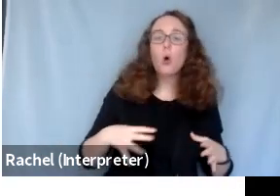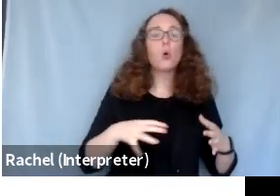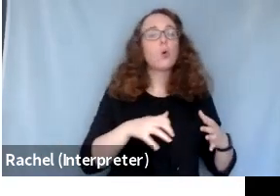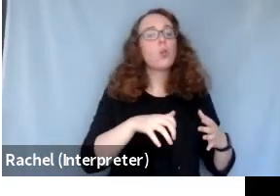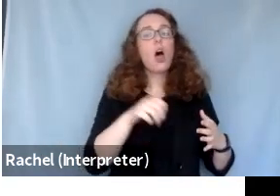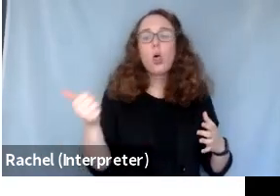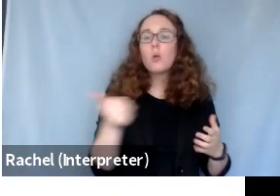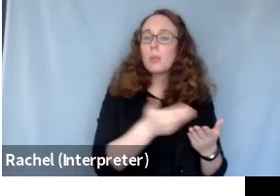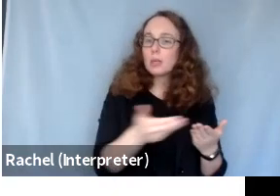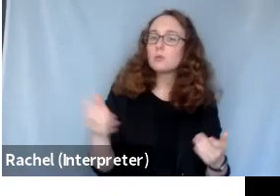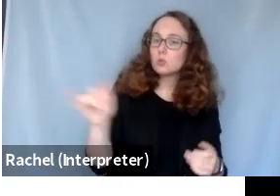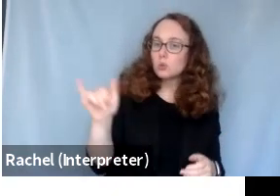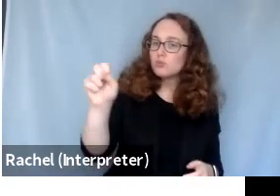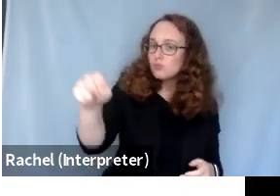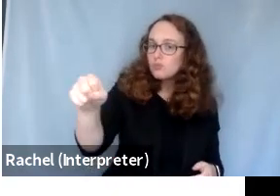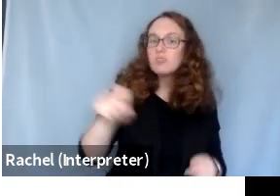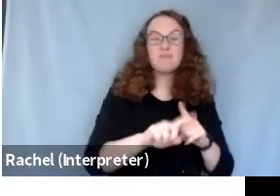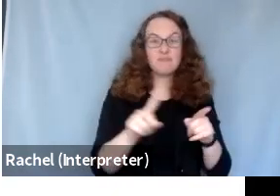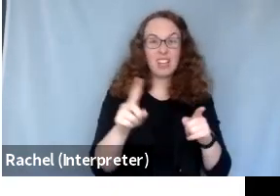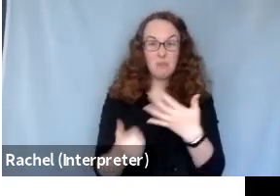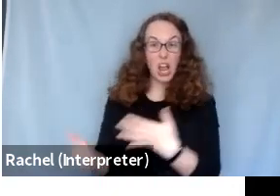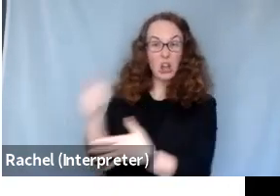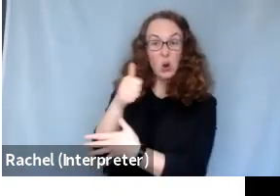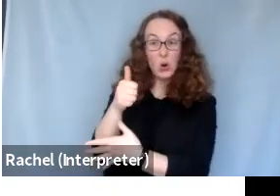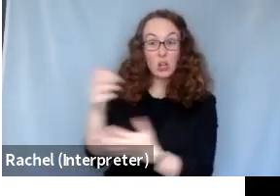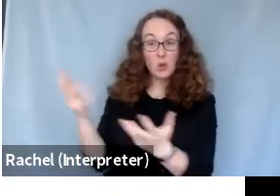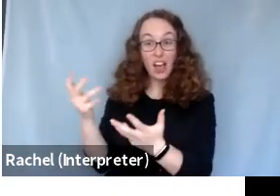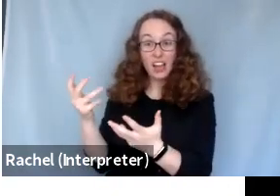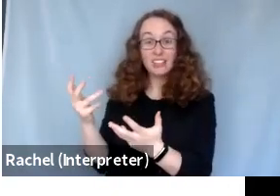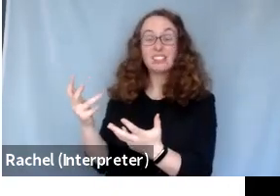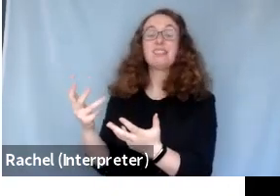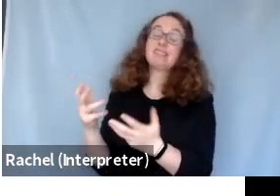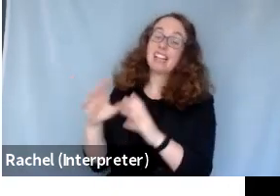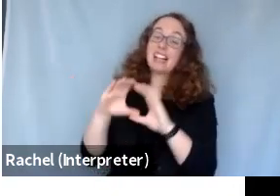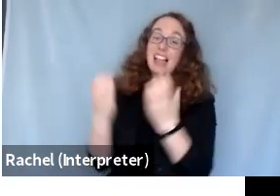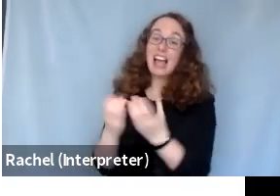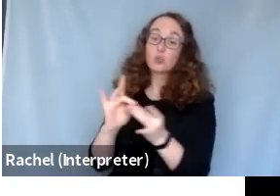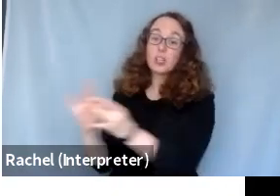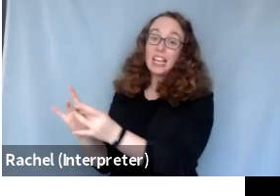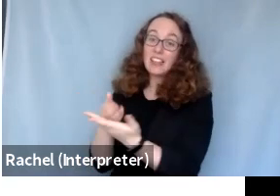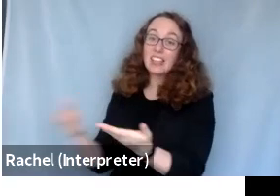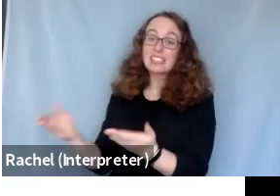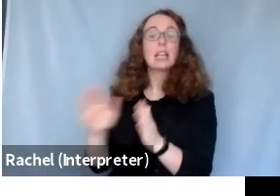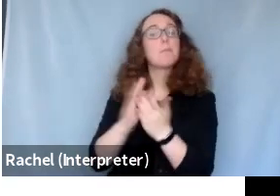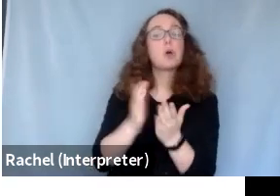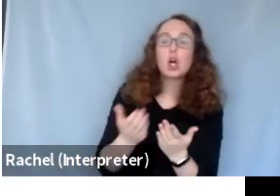you know we do want people to get the materials and ready for the fall and on down the road, so if you get in here it'll be, you know